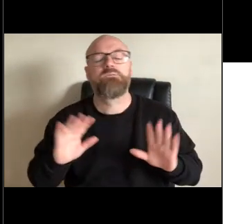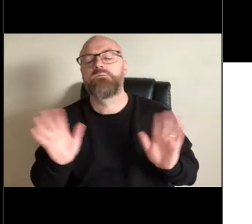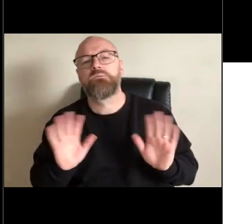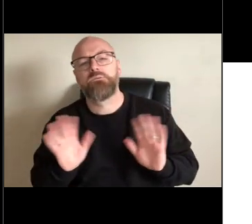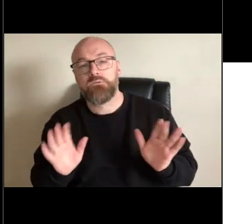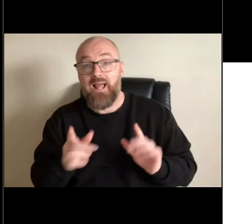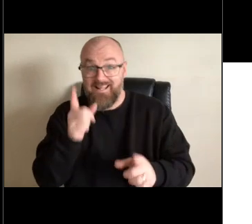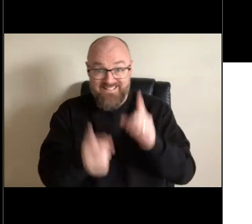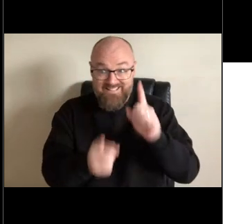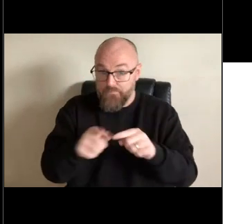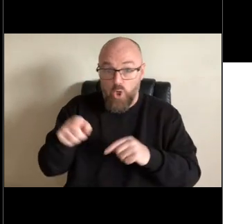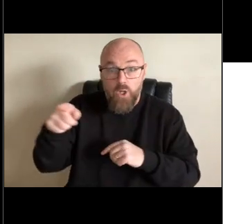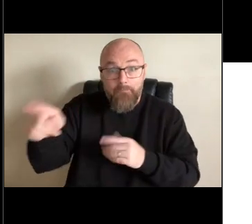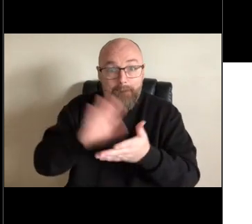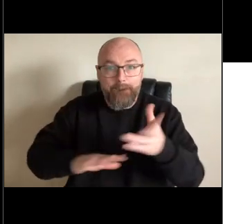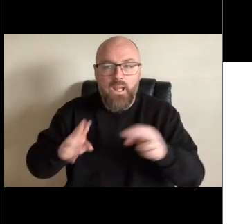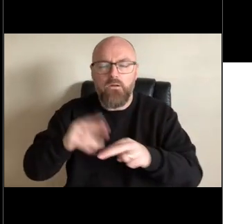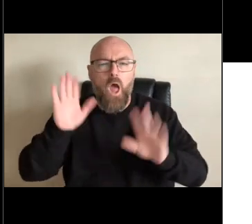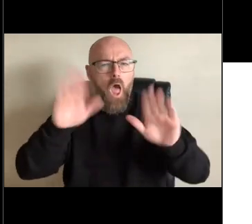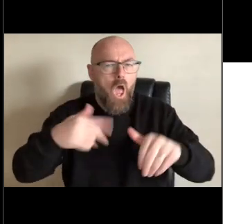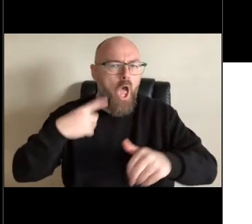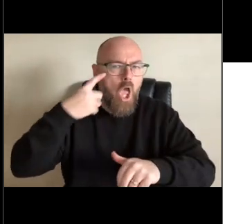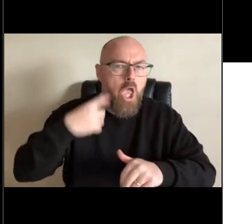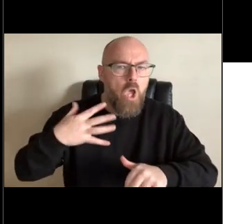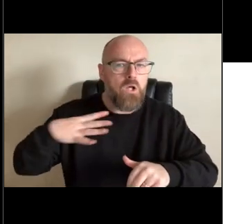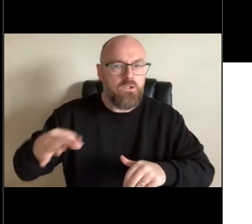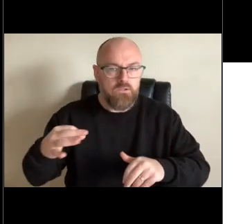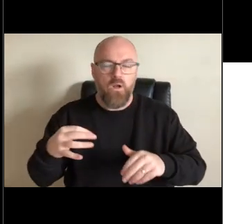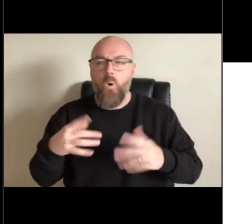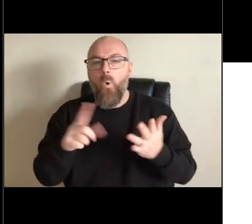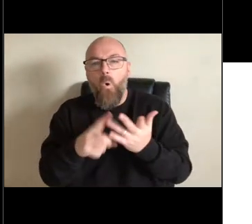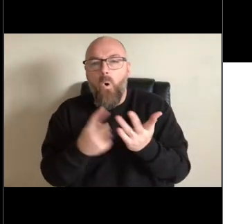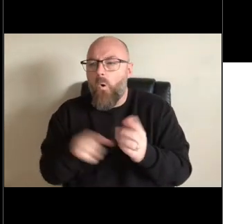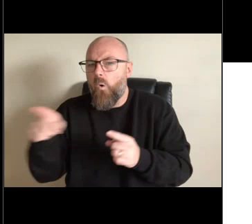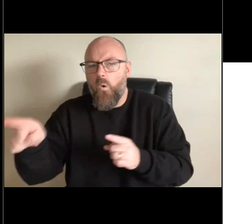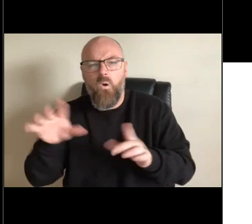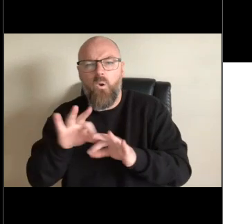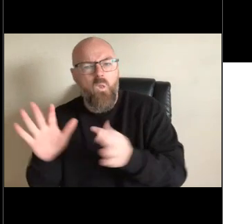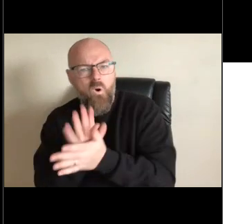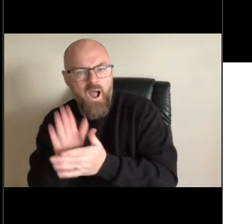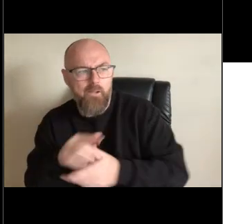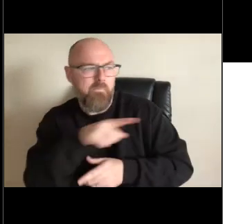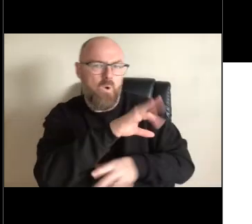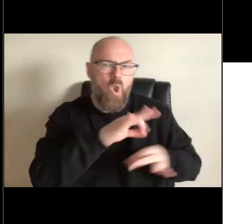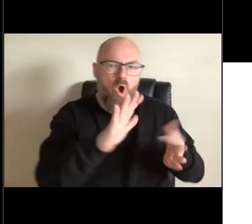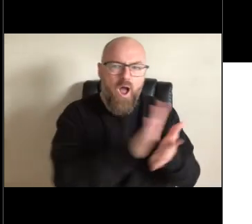another go um or you know they're unhappy with the decision that was made and want it changed